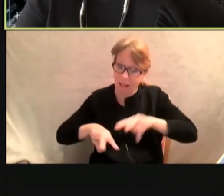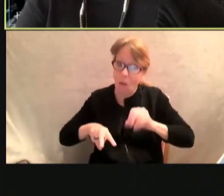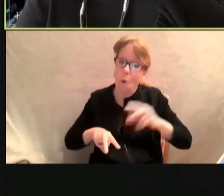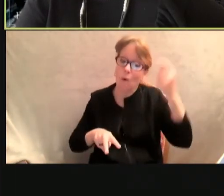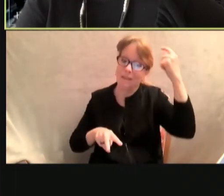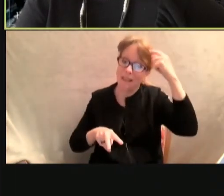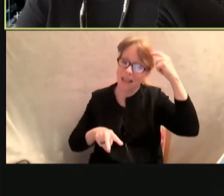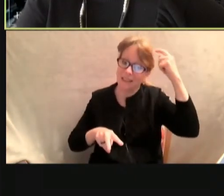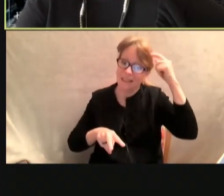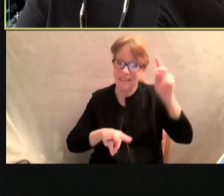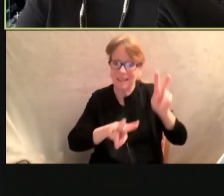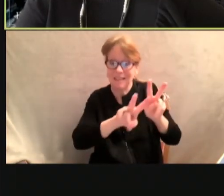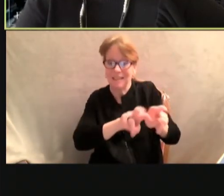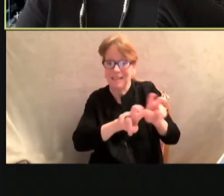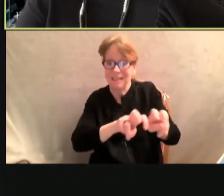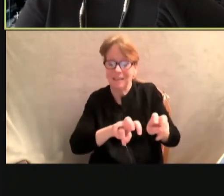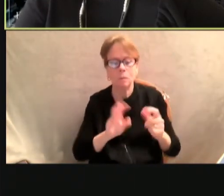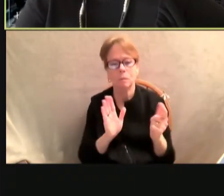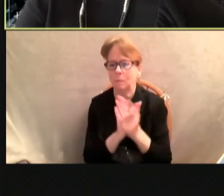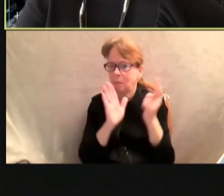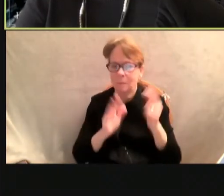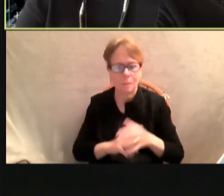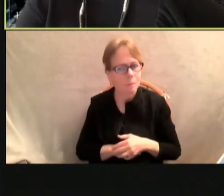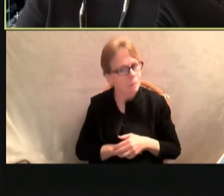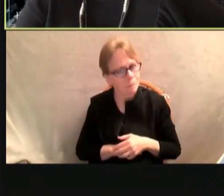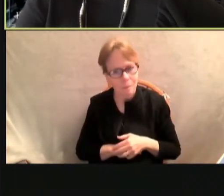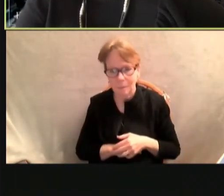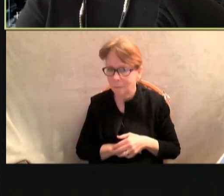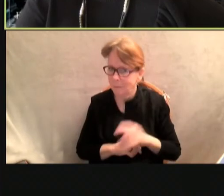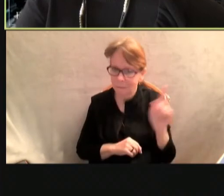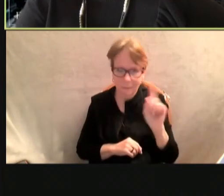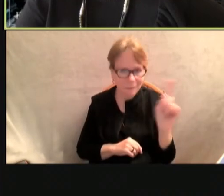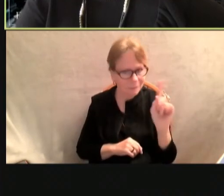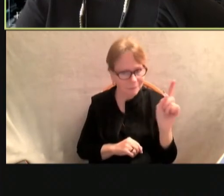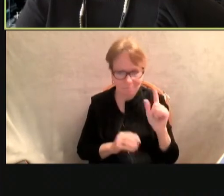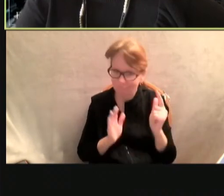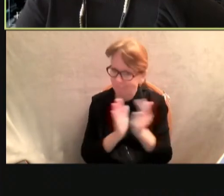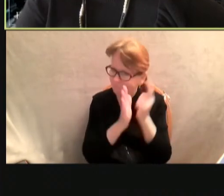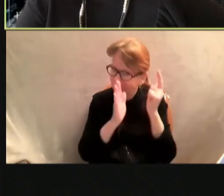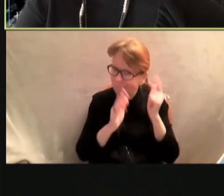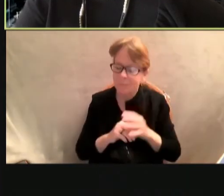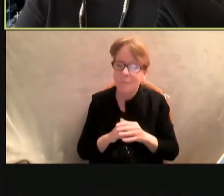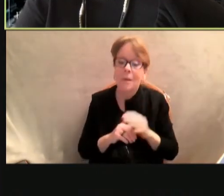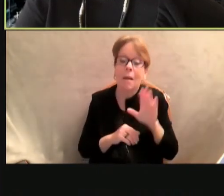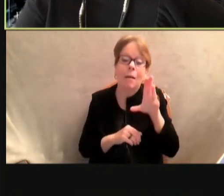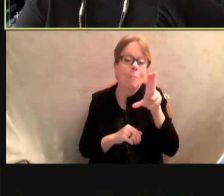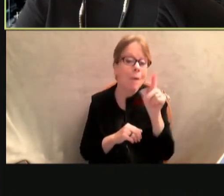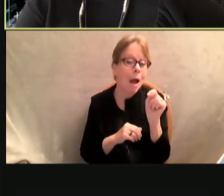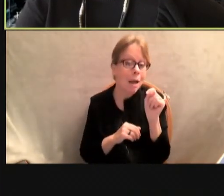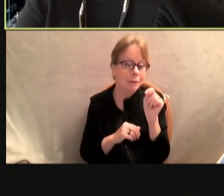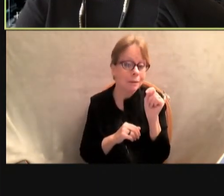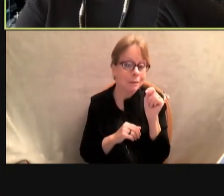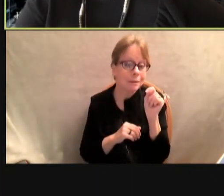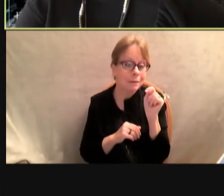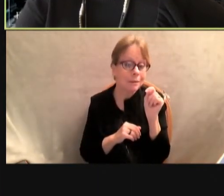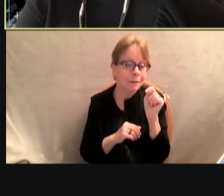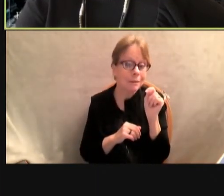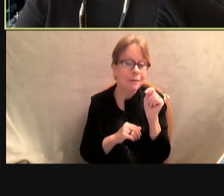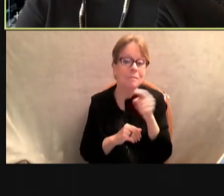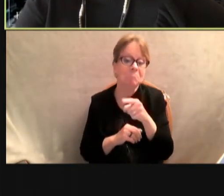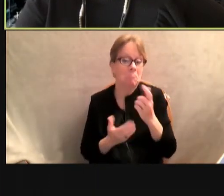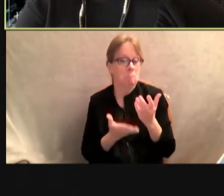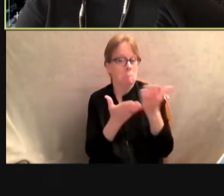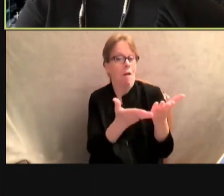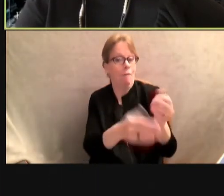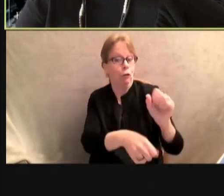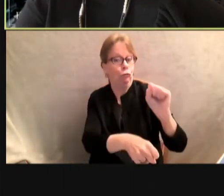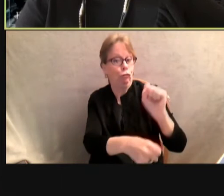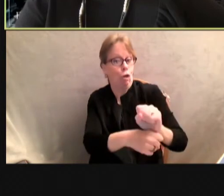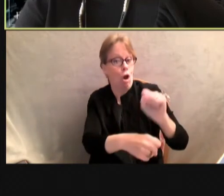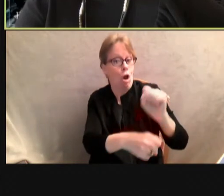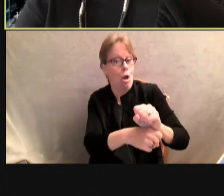That is not allowed. It is, however, allowed after an offer of employment is made, and